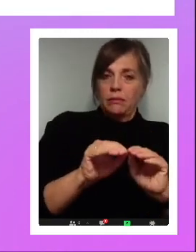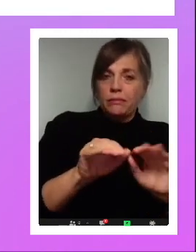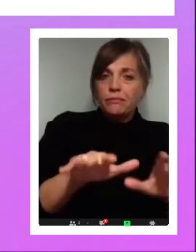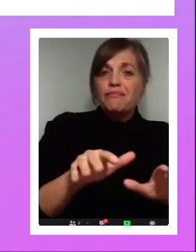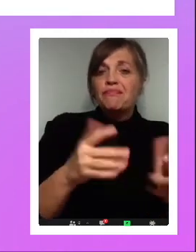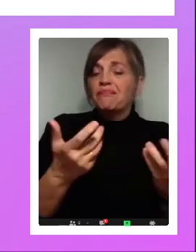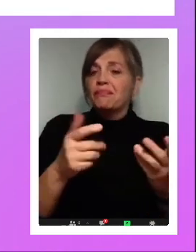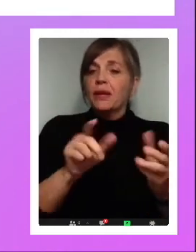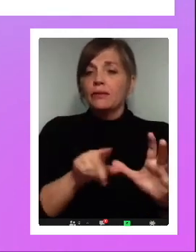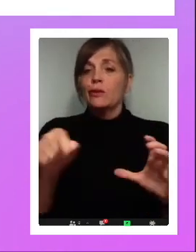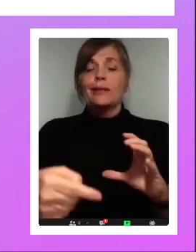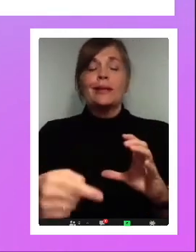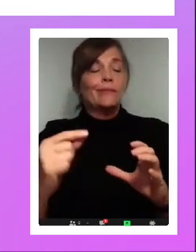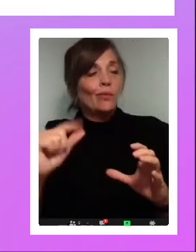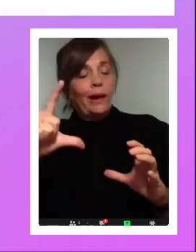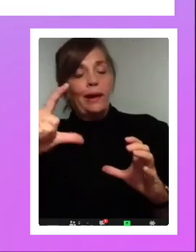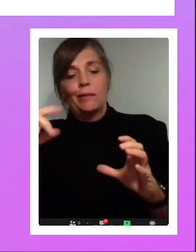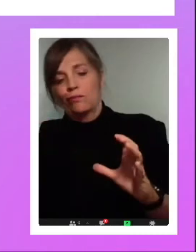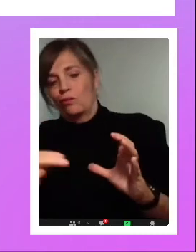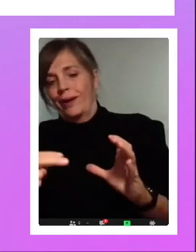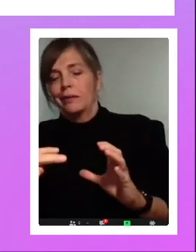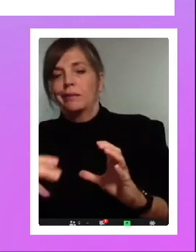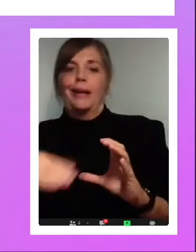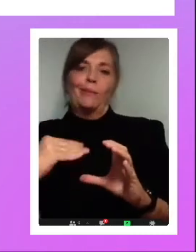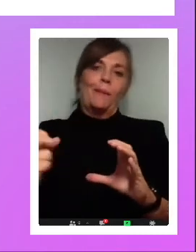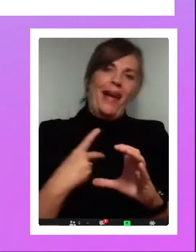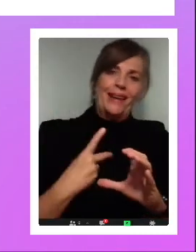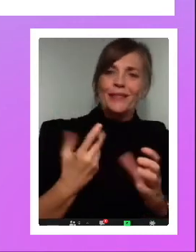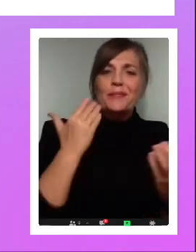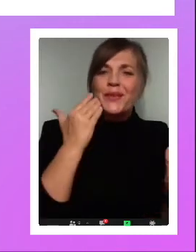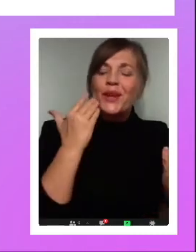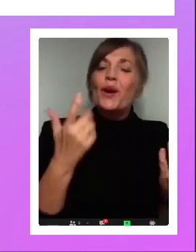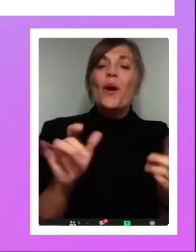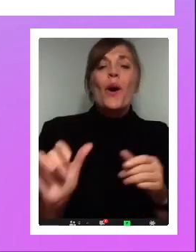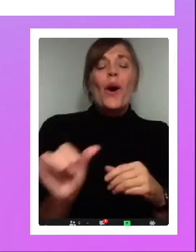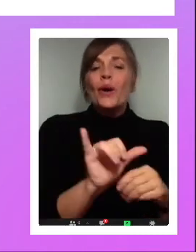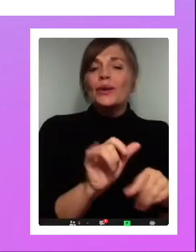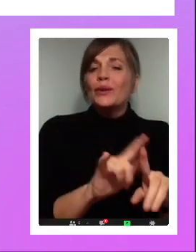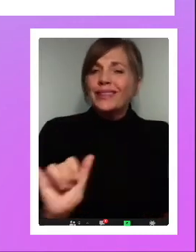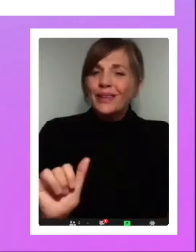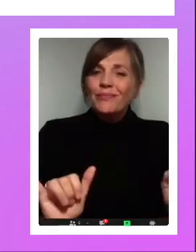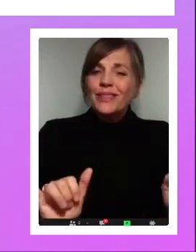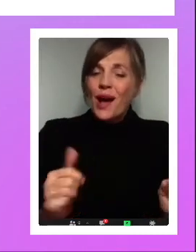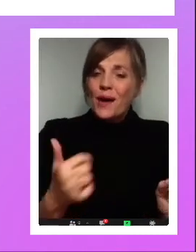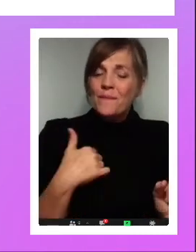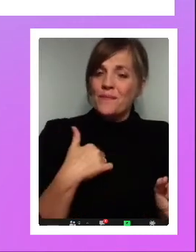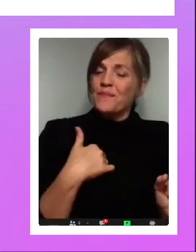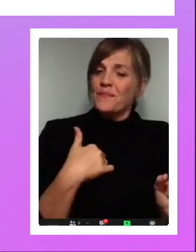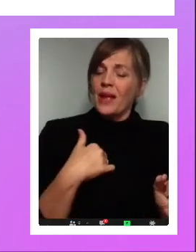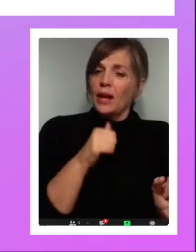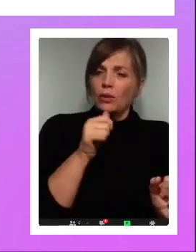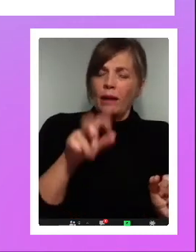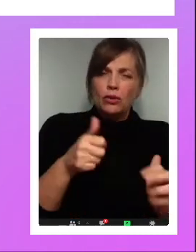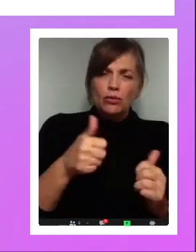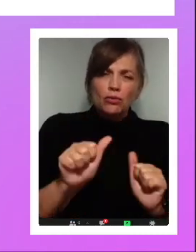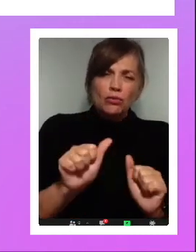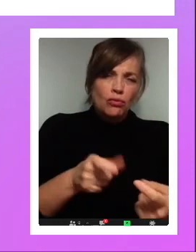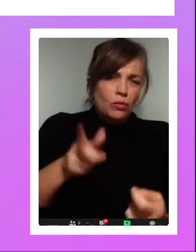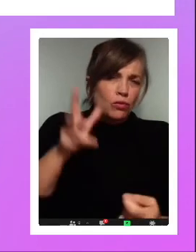So I was drawn to the internet essentially partly because it was part of the email environment